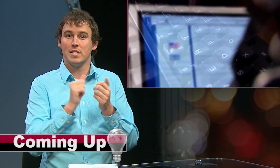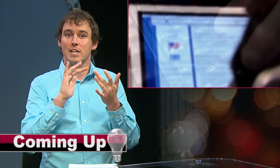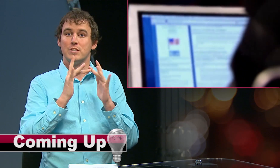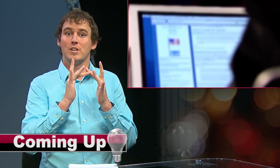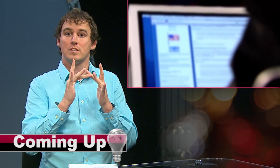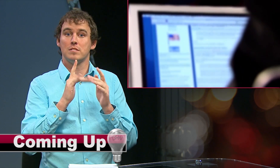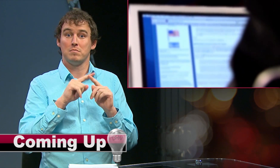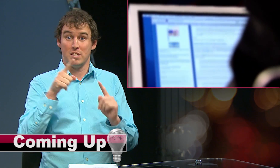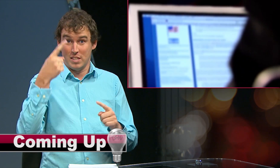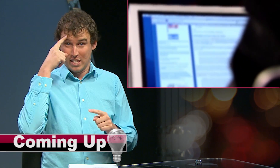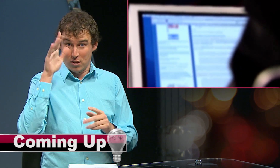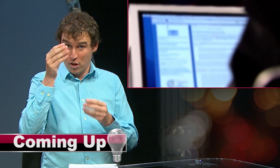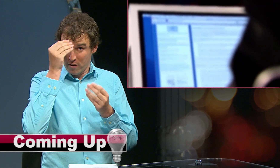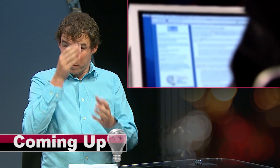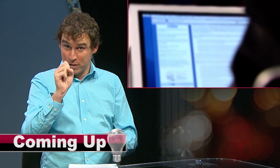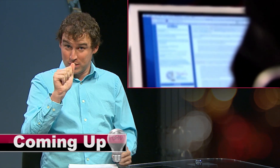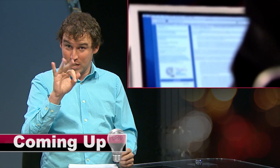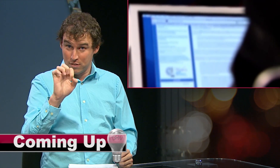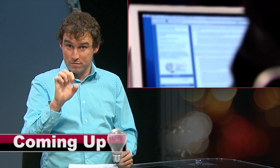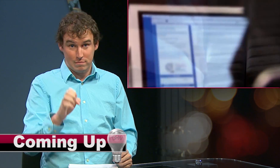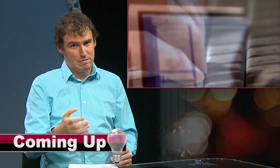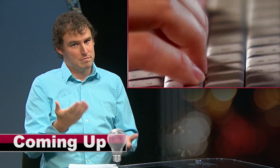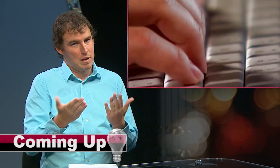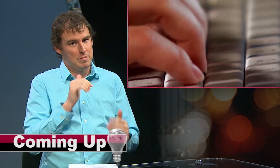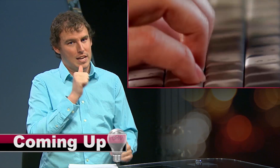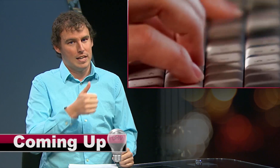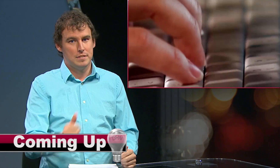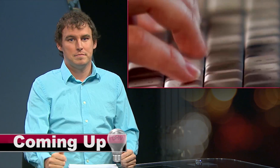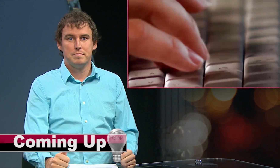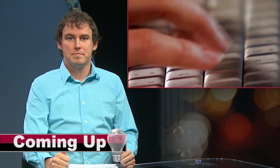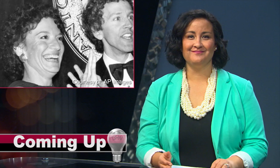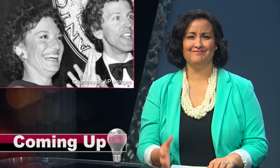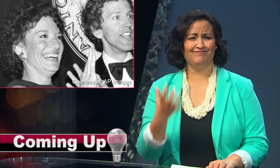INTERNET PRESENCE BUT YOUR INFORMATION MAY NOT BE AS SECURE AS YOU THINK.